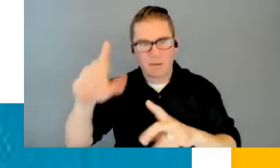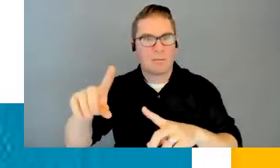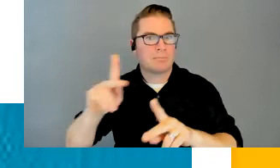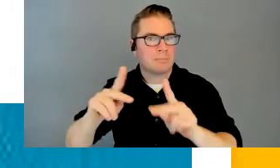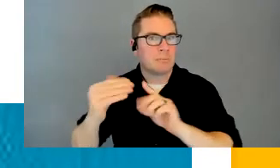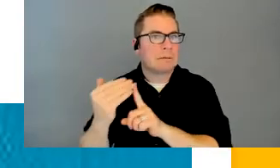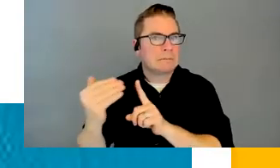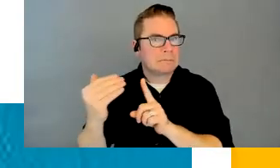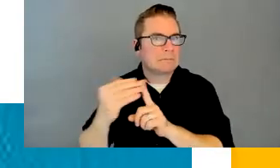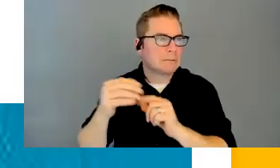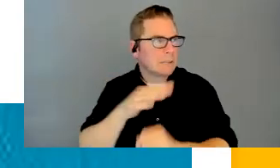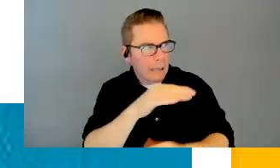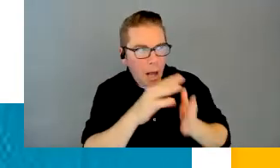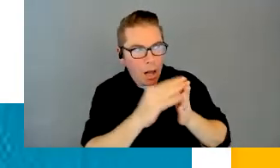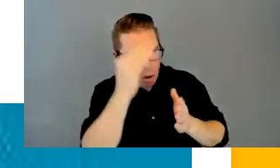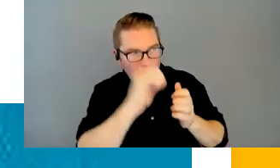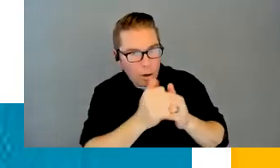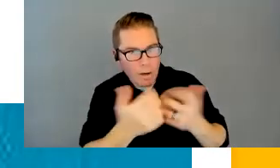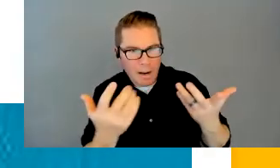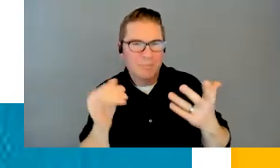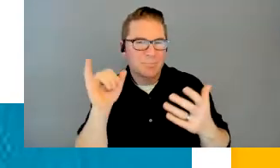to the board. What are some great ideas that you have for